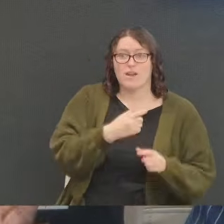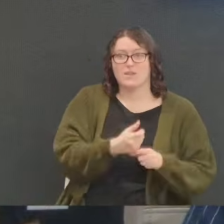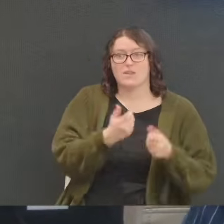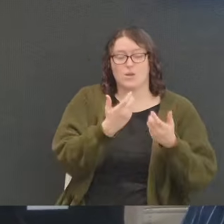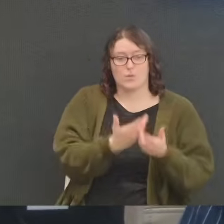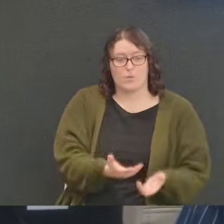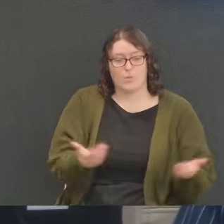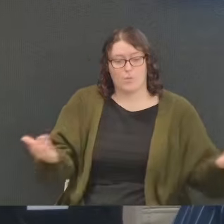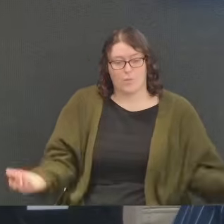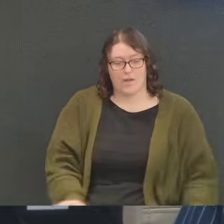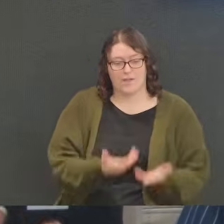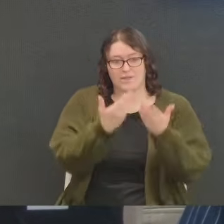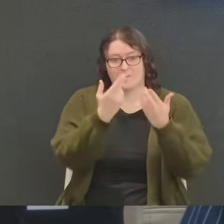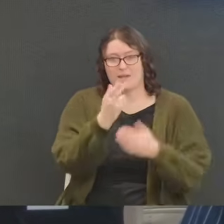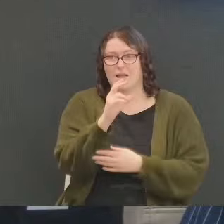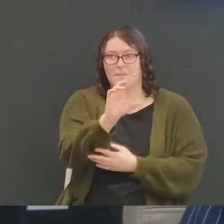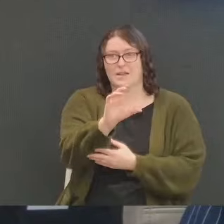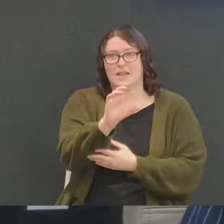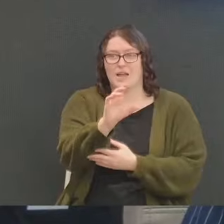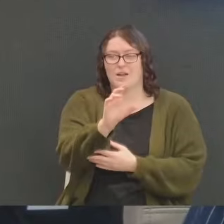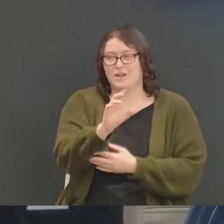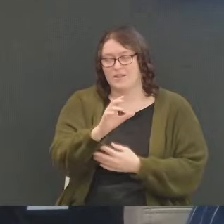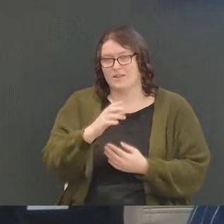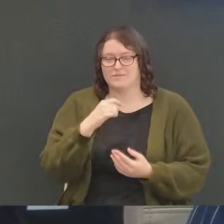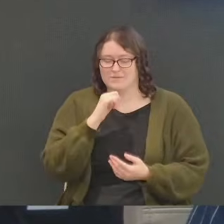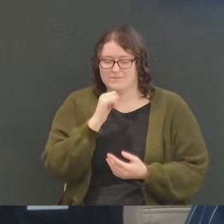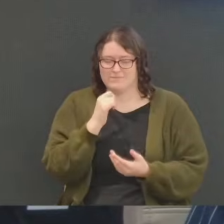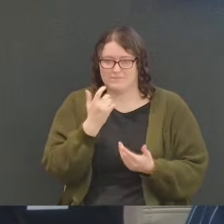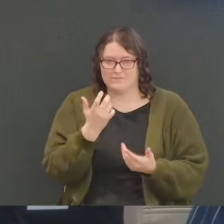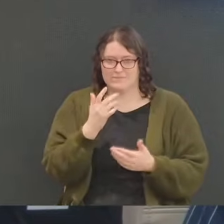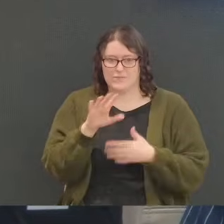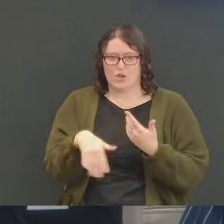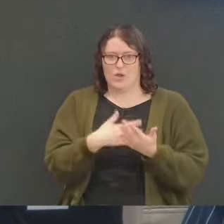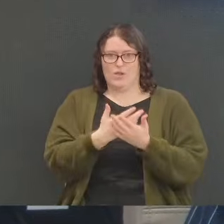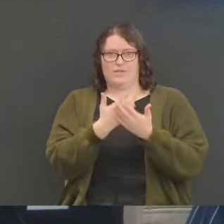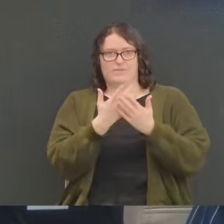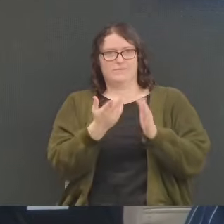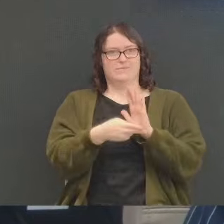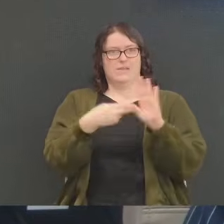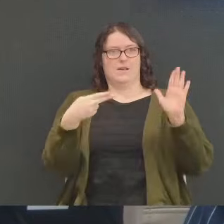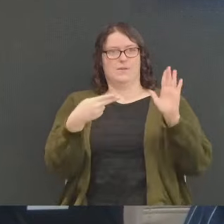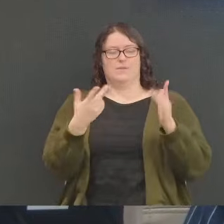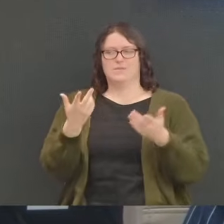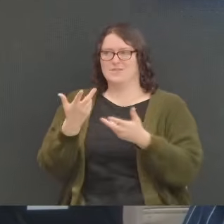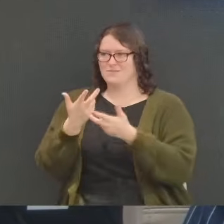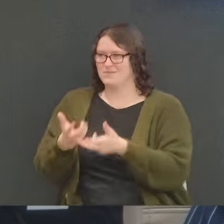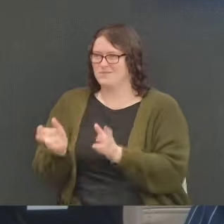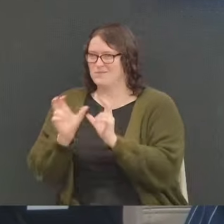Hamilton County. I wasn't around, but they had all the But when you come to our thing, it's